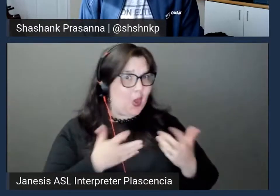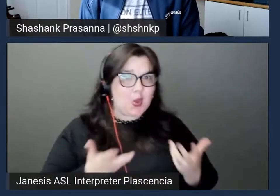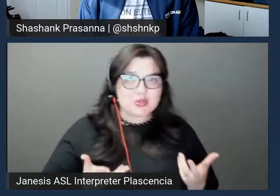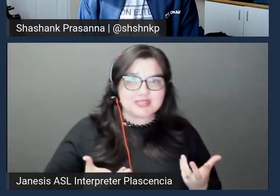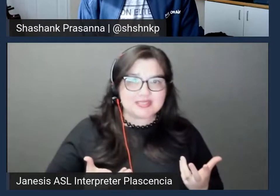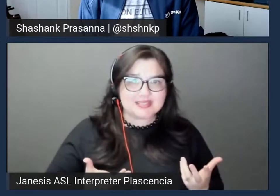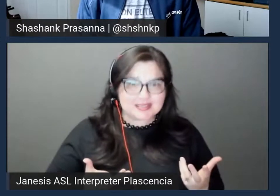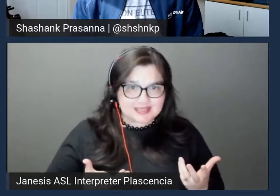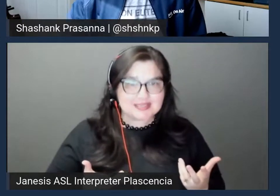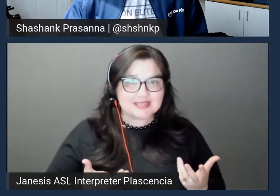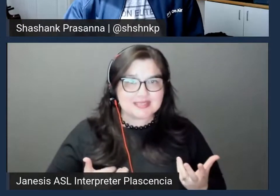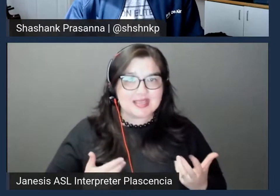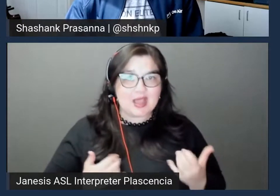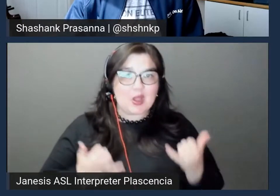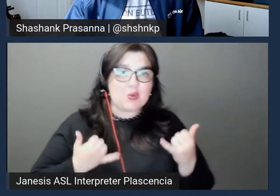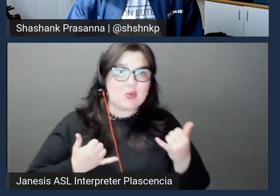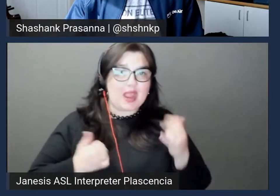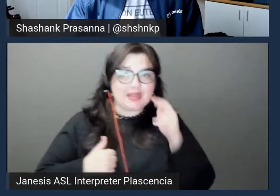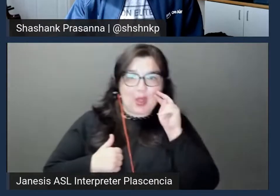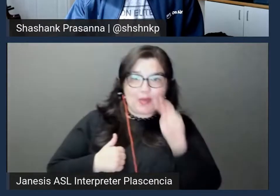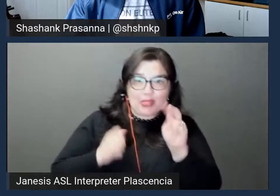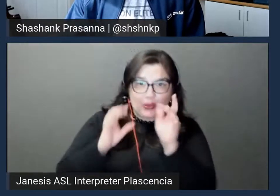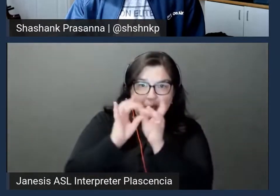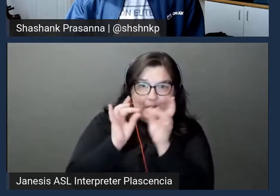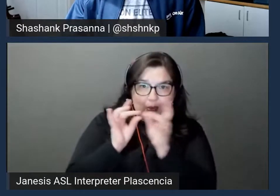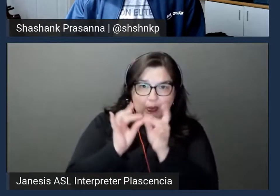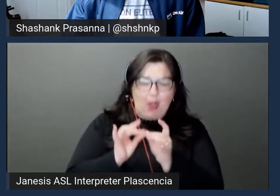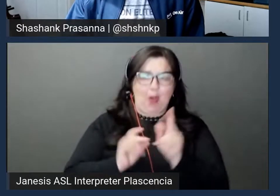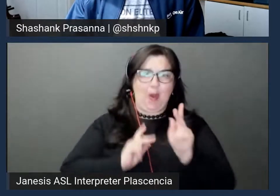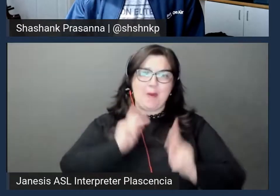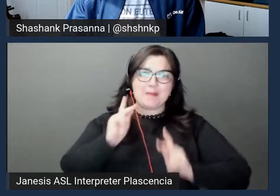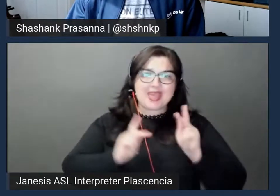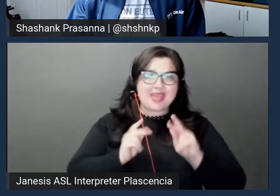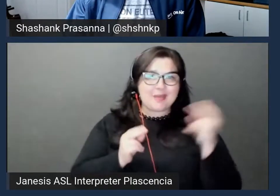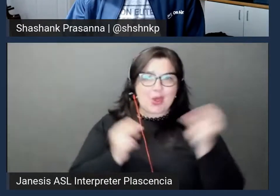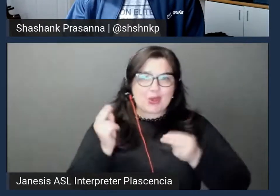I'm just looking at the comments. We have folks from all over the world. That is fantastic.